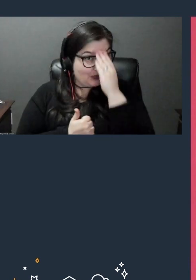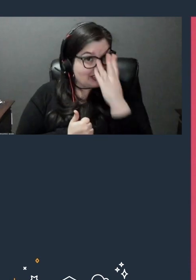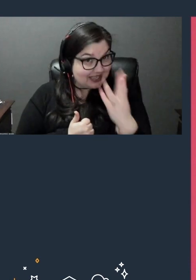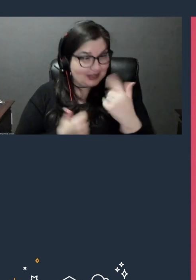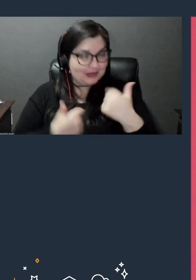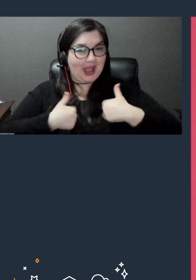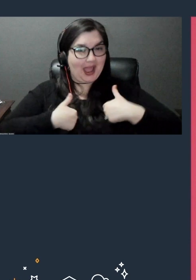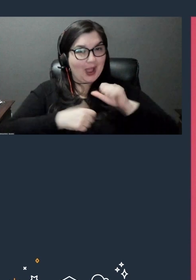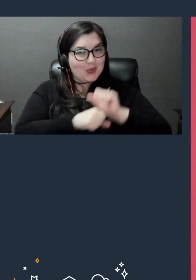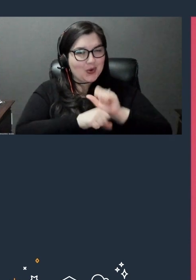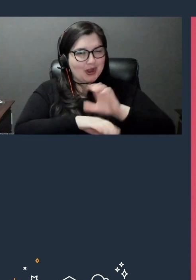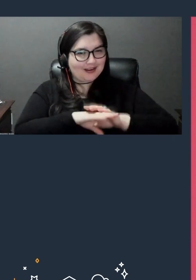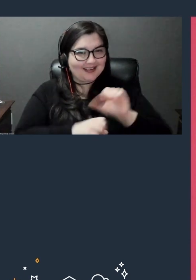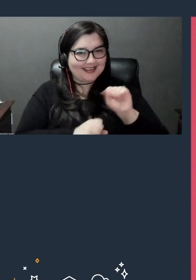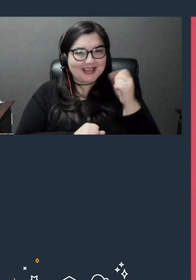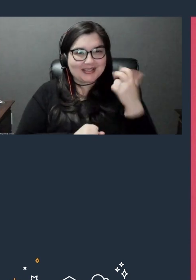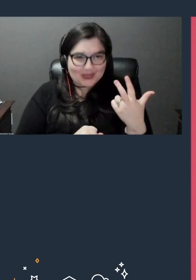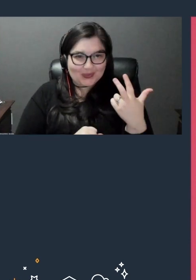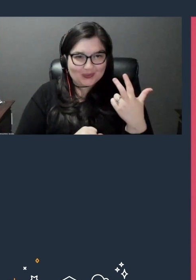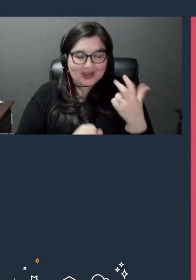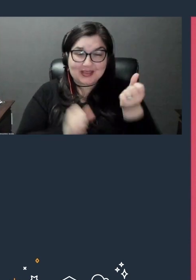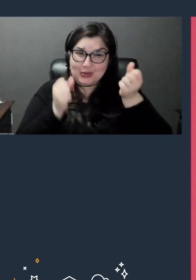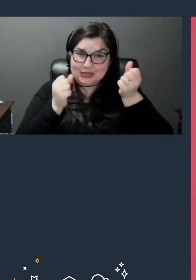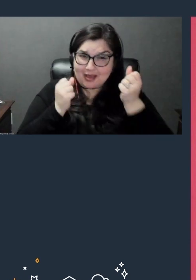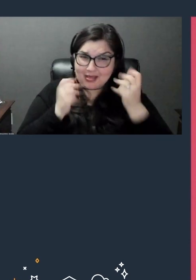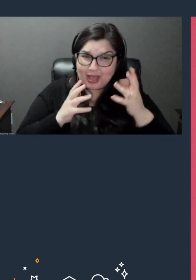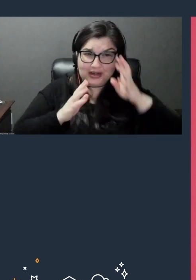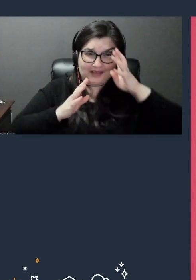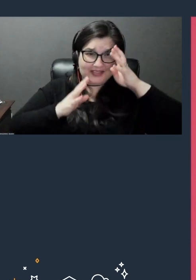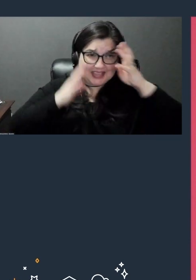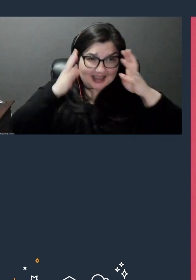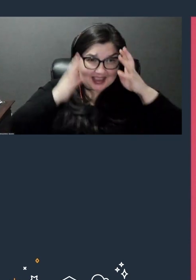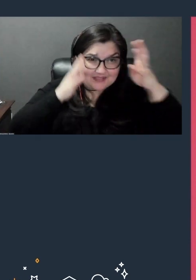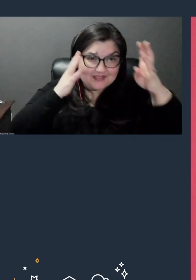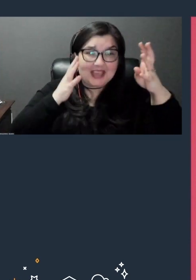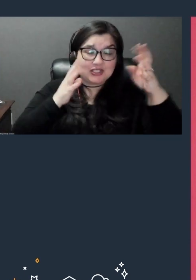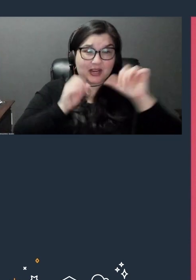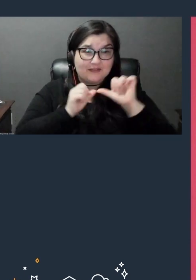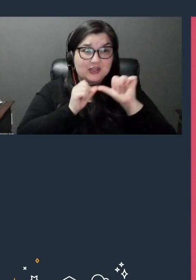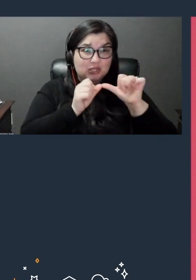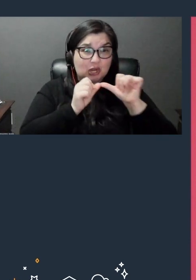a lot of the innovation that goes into durability, it's below the surface.